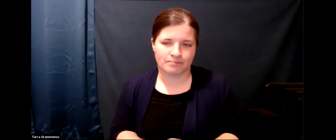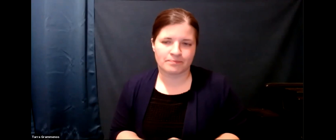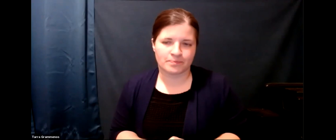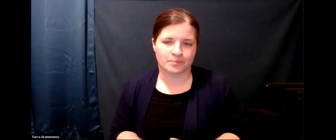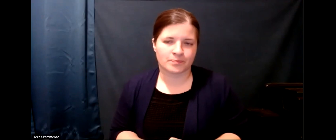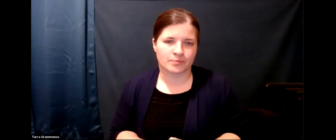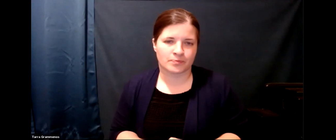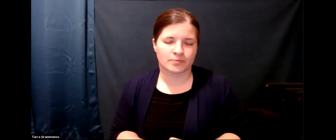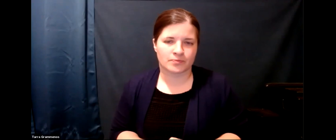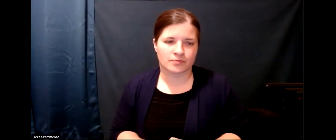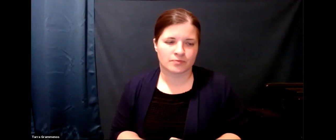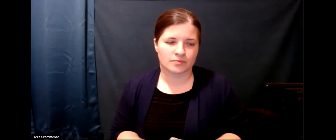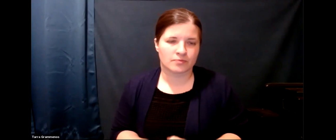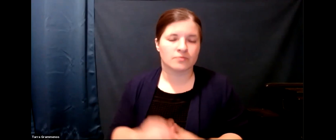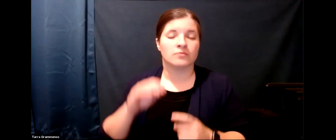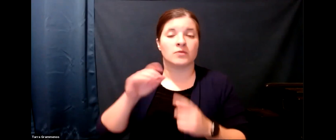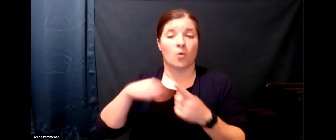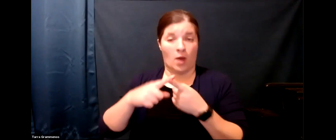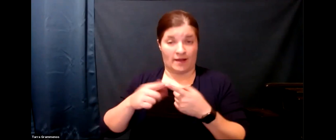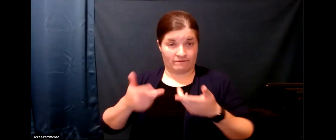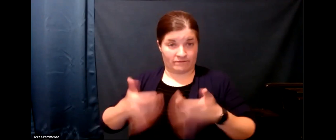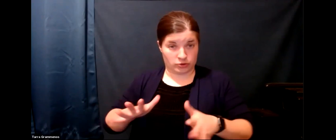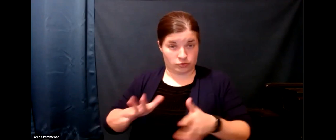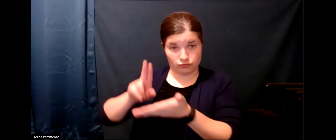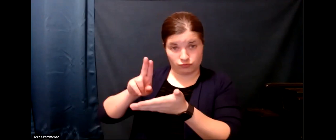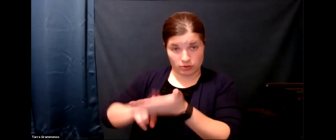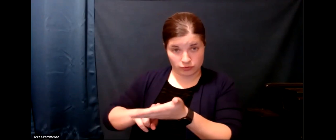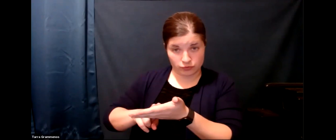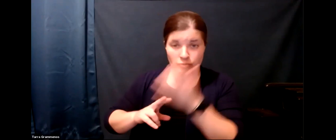Once registered, it becomes easier to request an